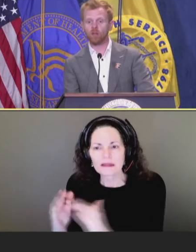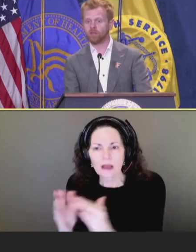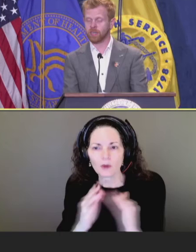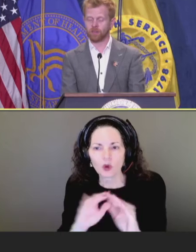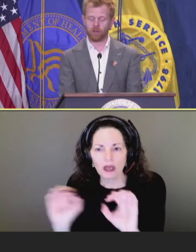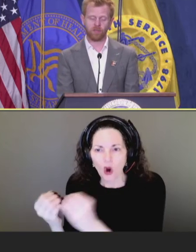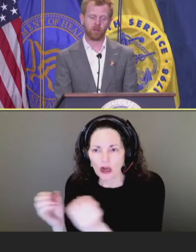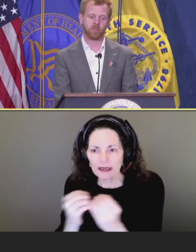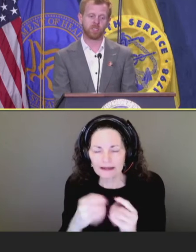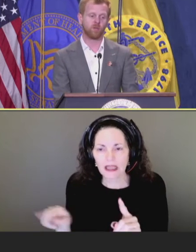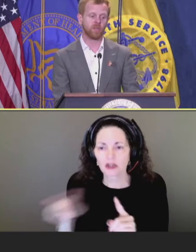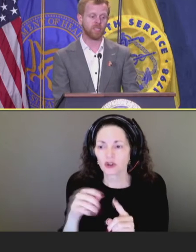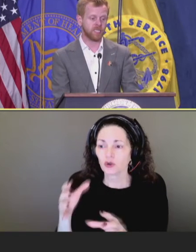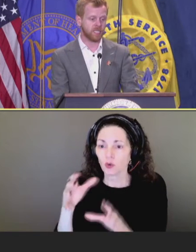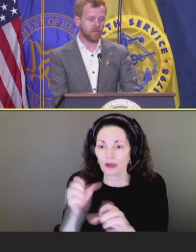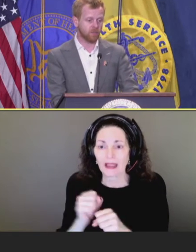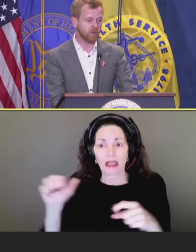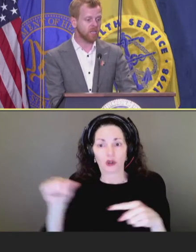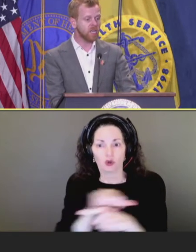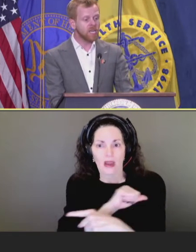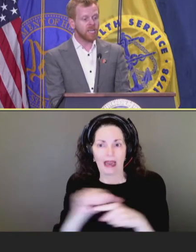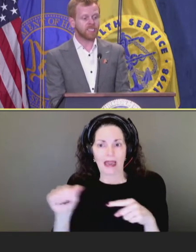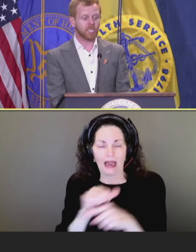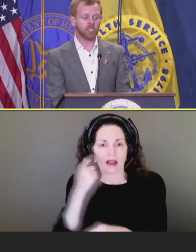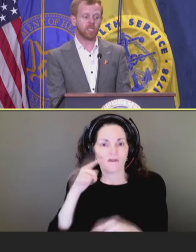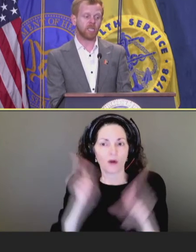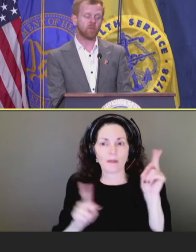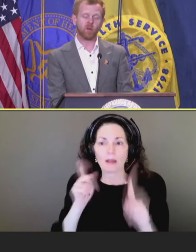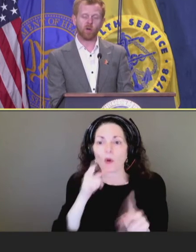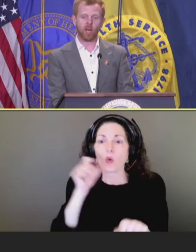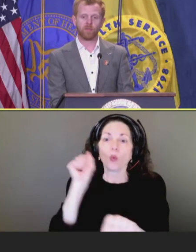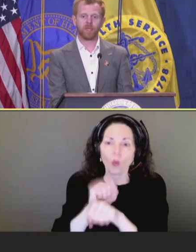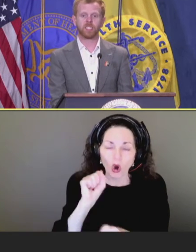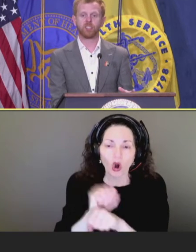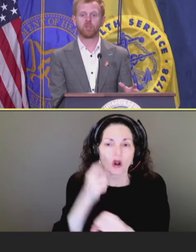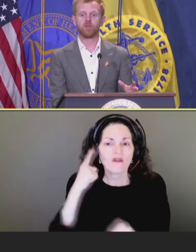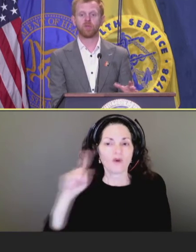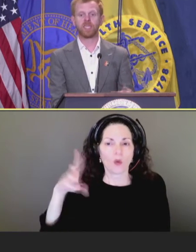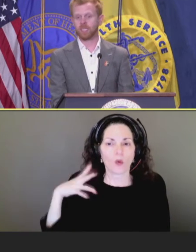of the different folks within D.C. government. It's actually a legal requirement to take this